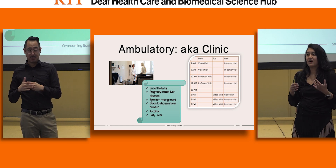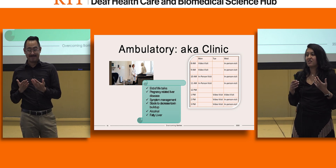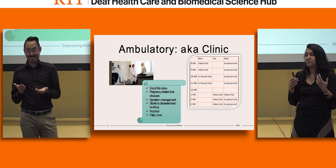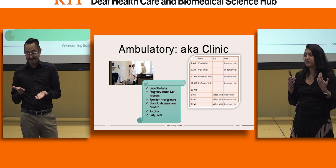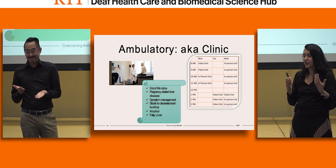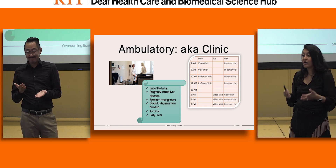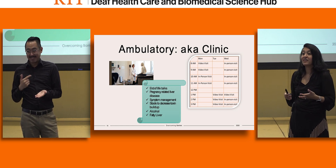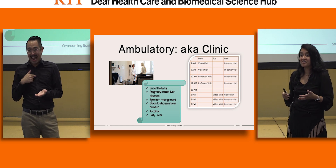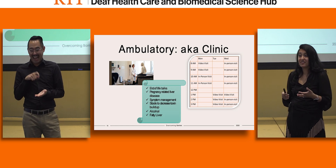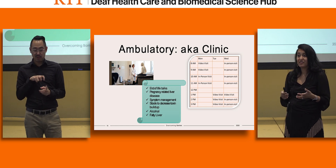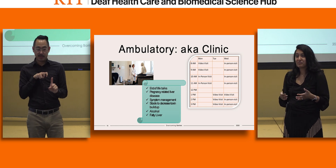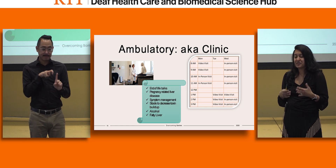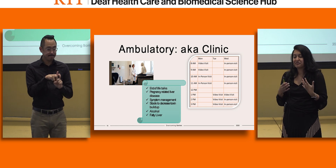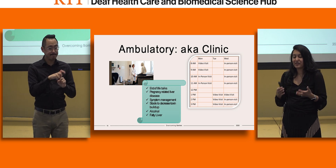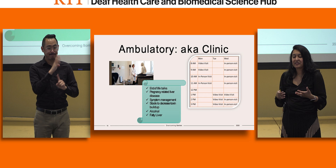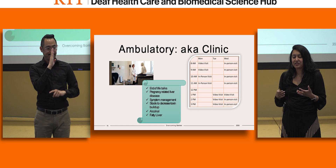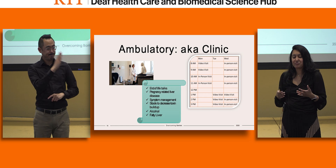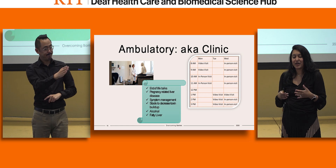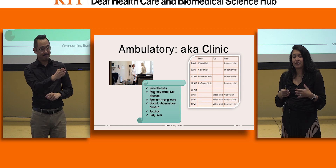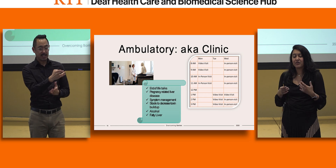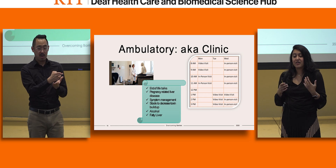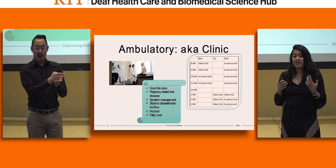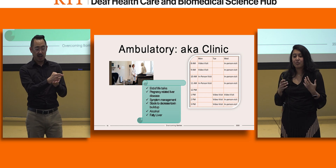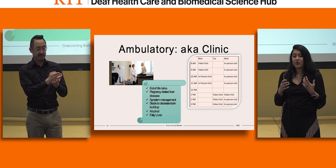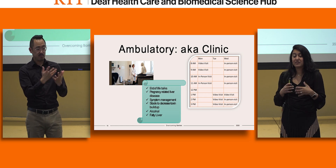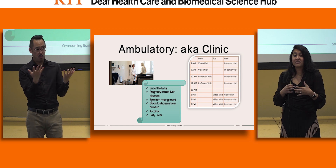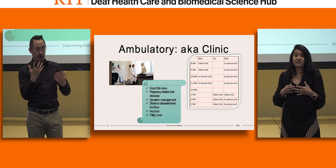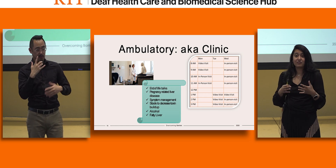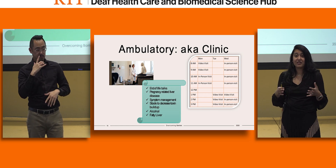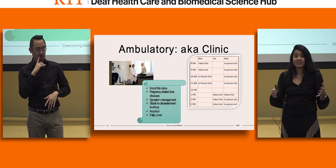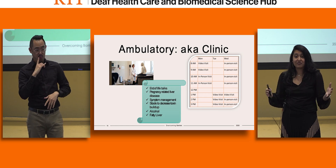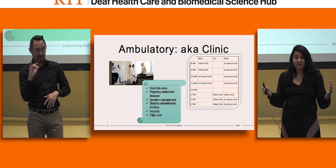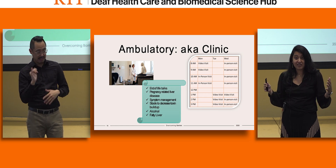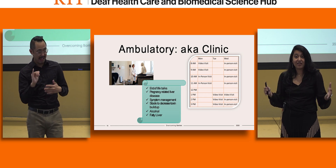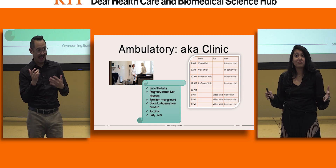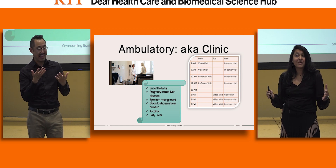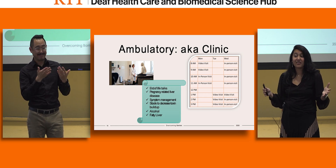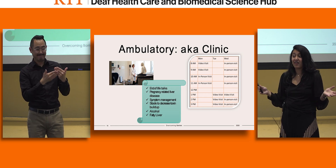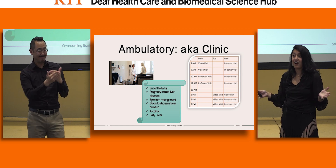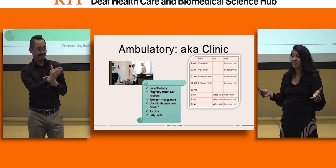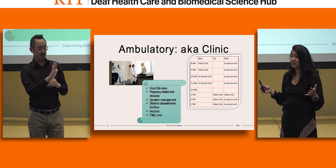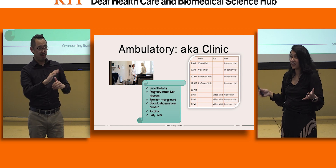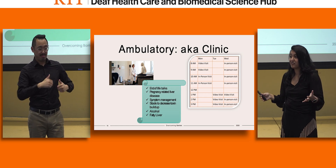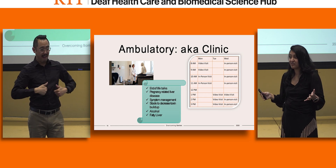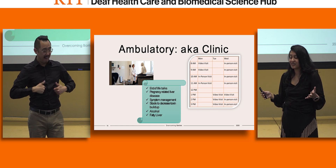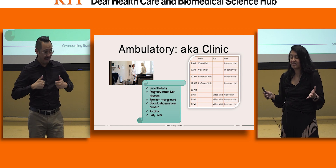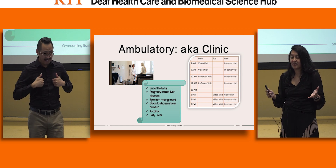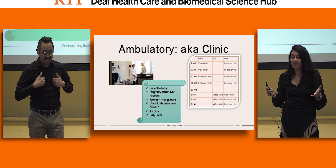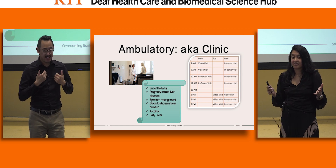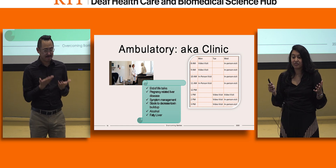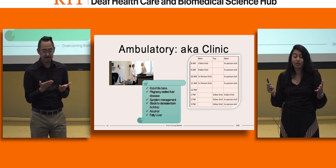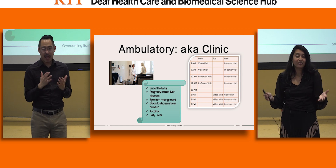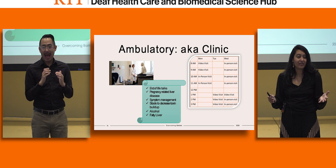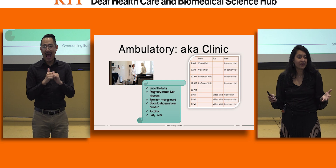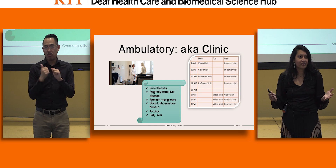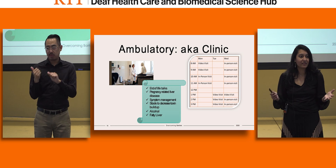talking to them very frankly about, what does the rest of the time that they have left look like,